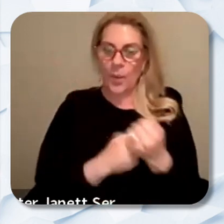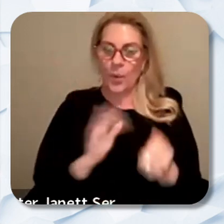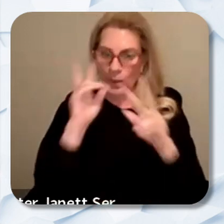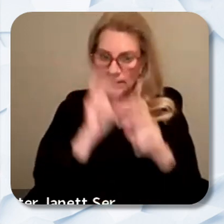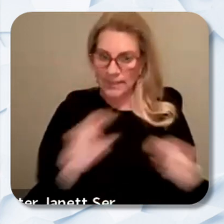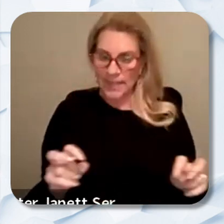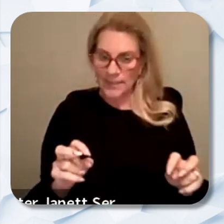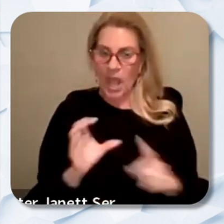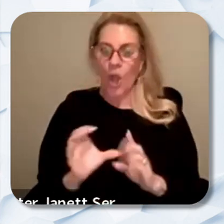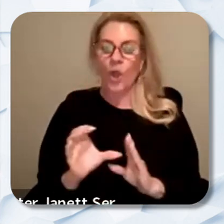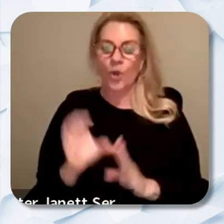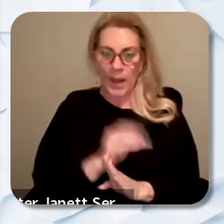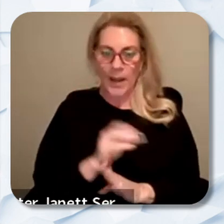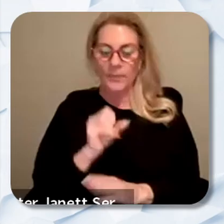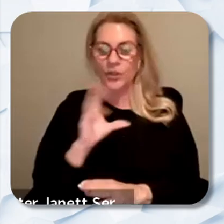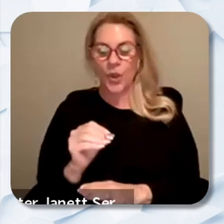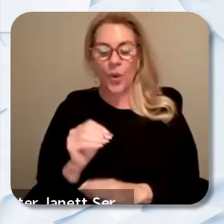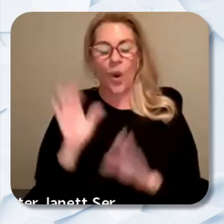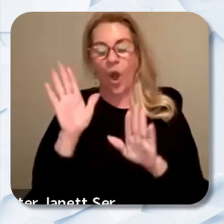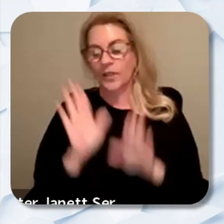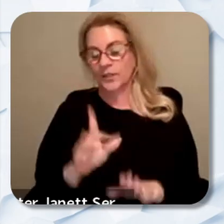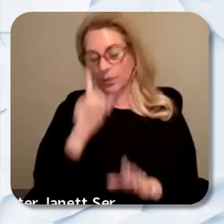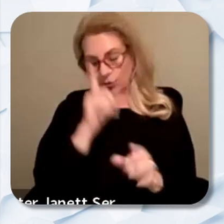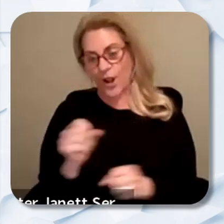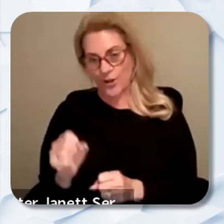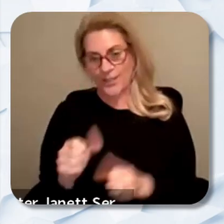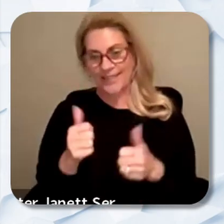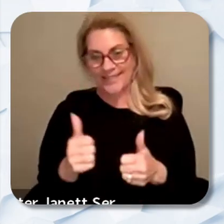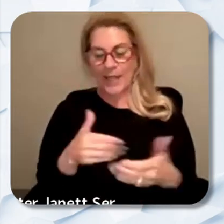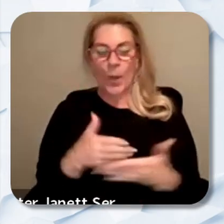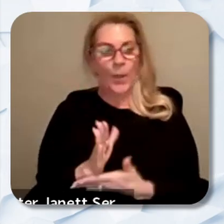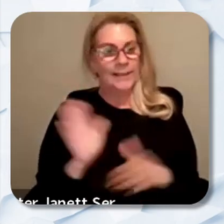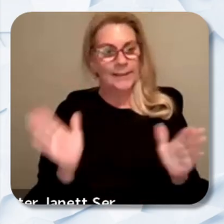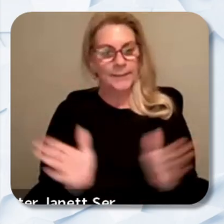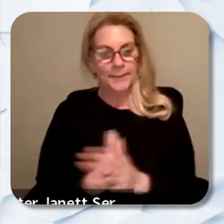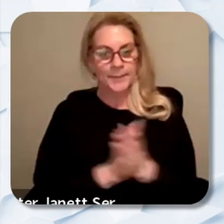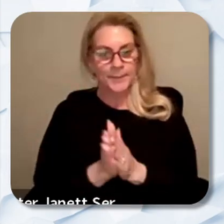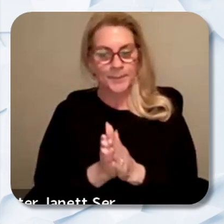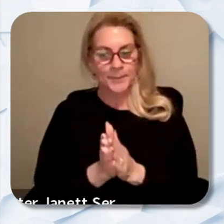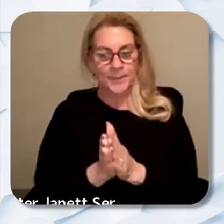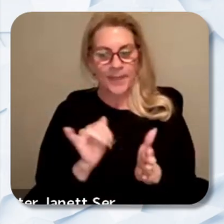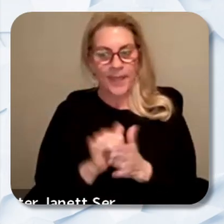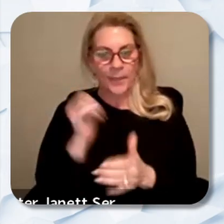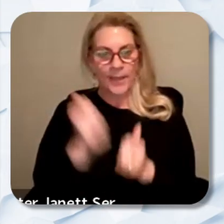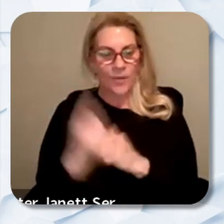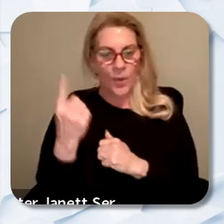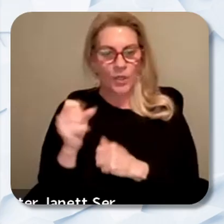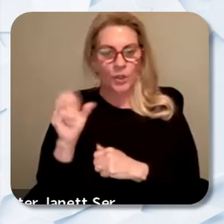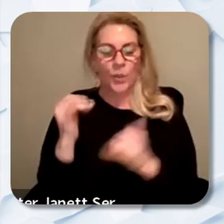your curriculum. So awesome strategies. All right. I think that was everybody. So we'll go ahead and